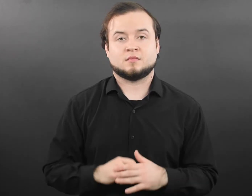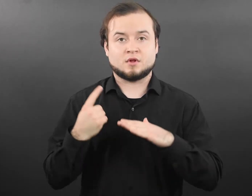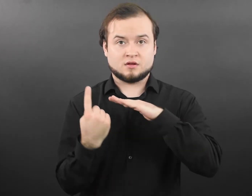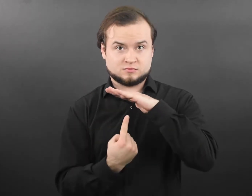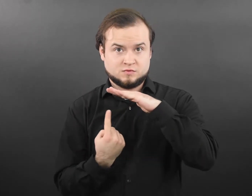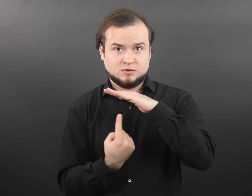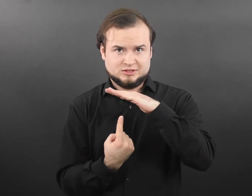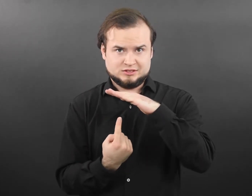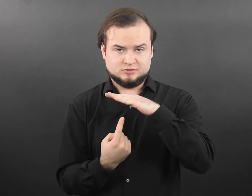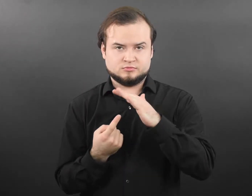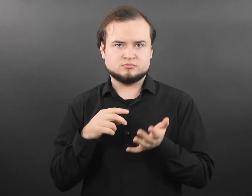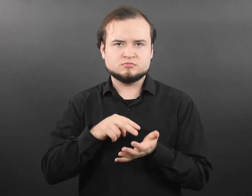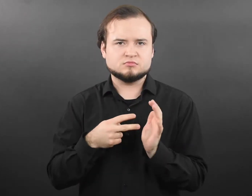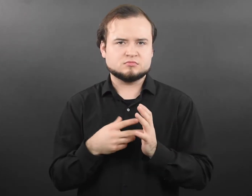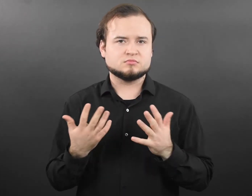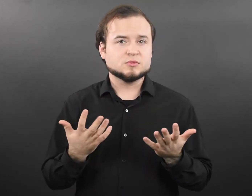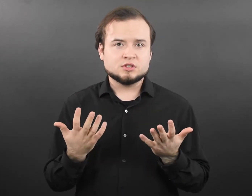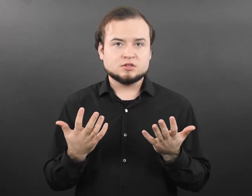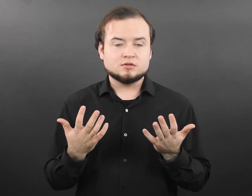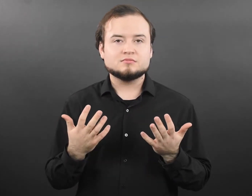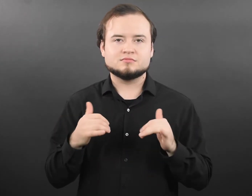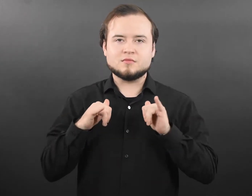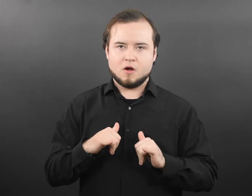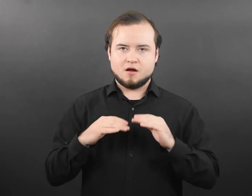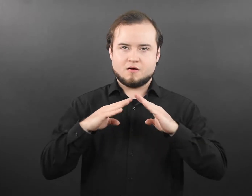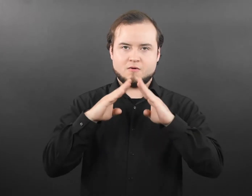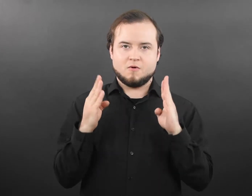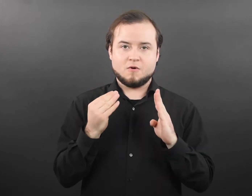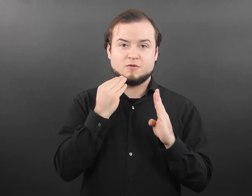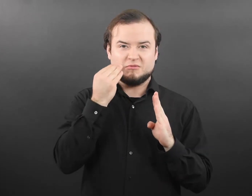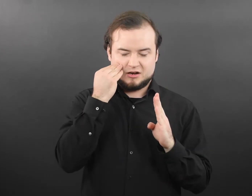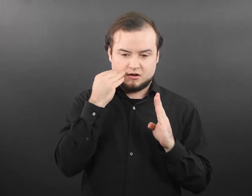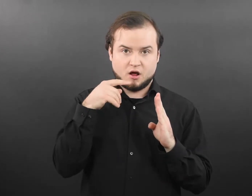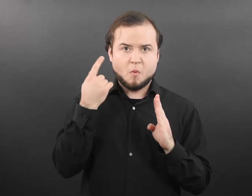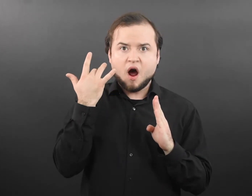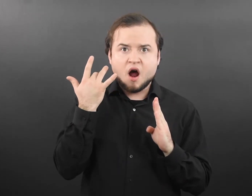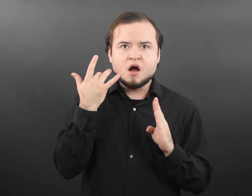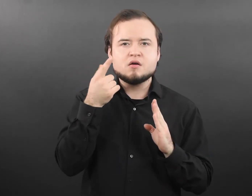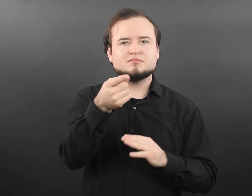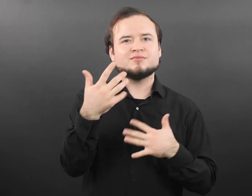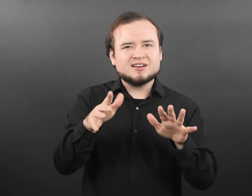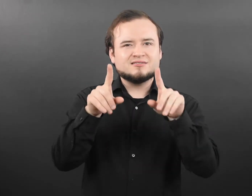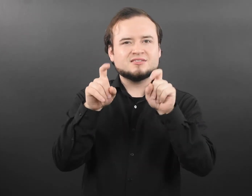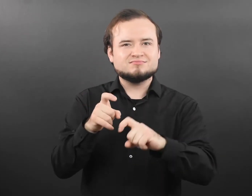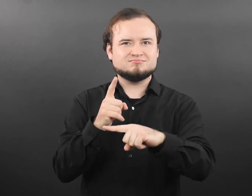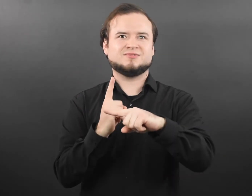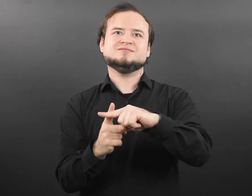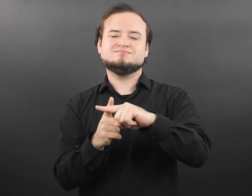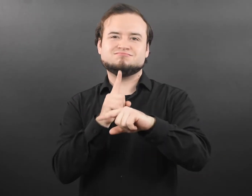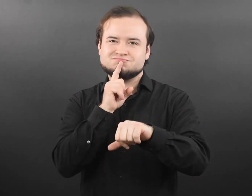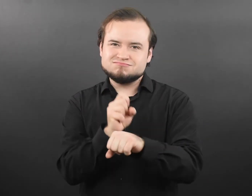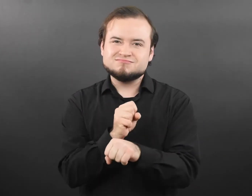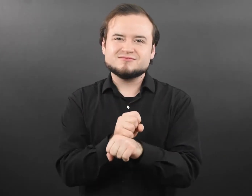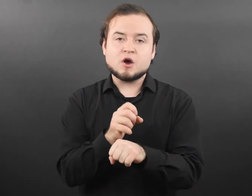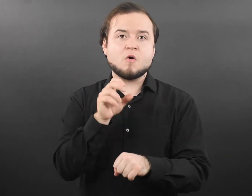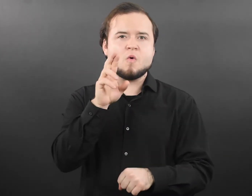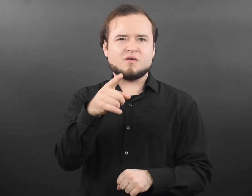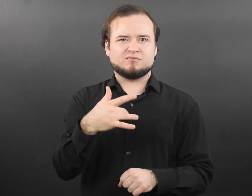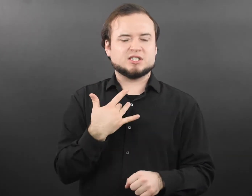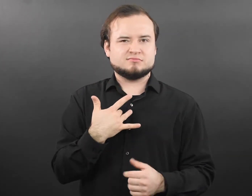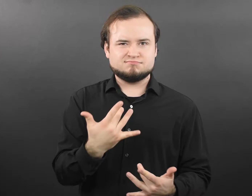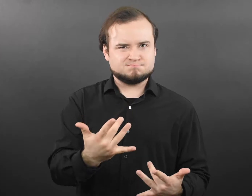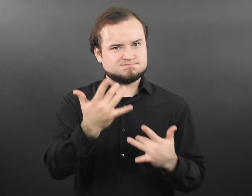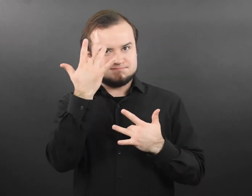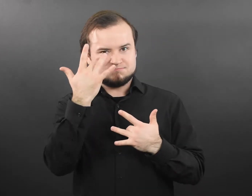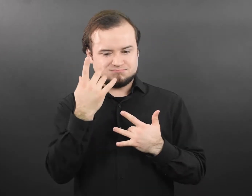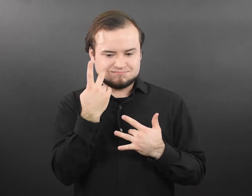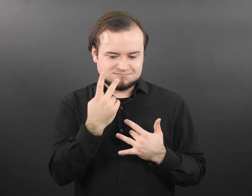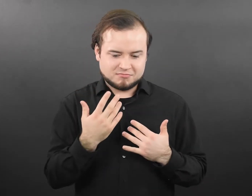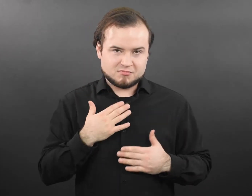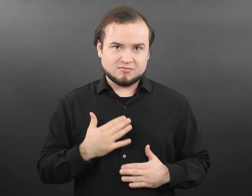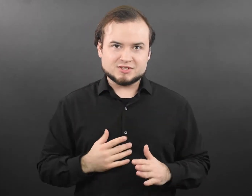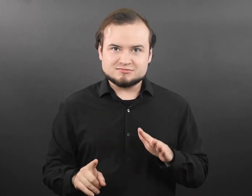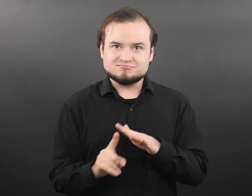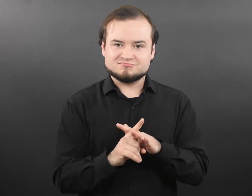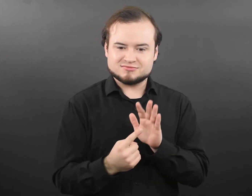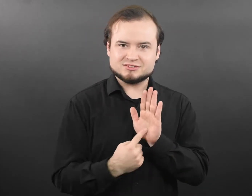Isolation: Staying home and away from others when you test positive, feel sick, or have